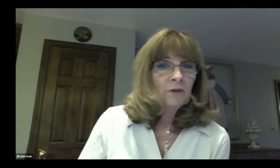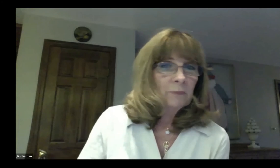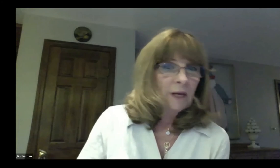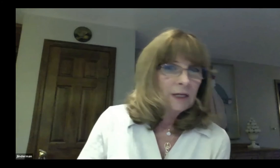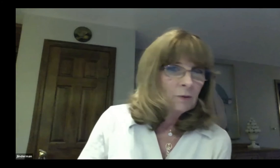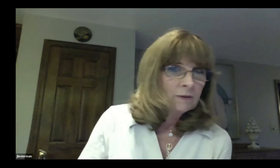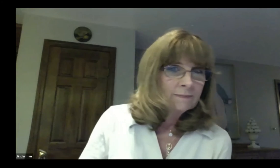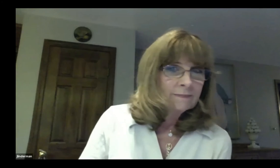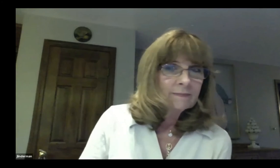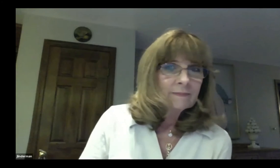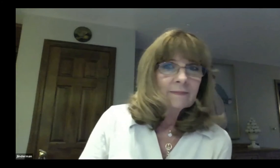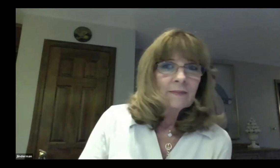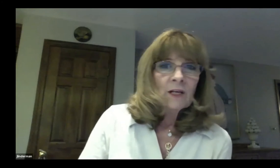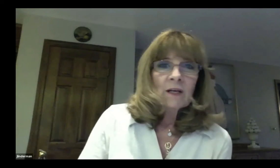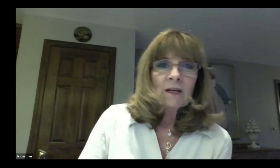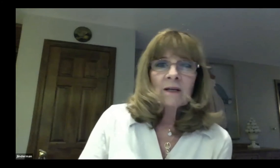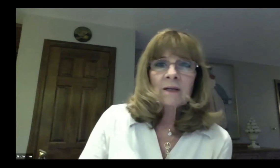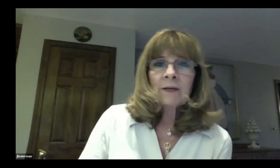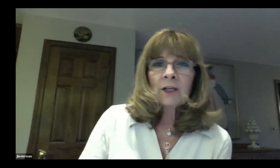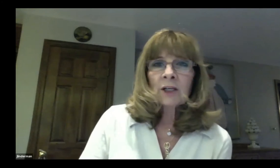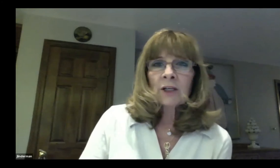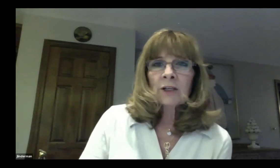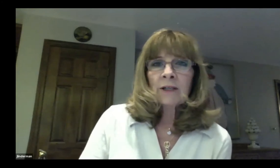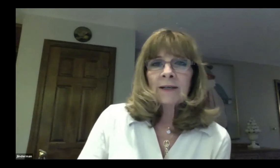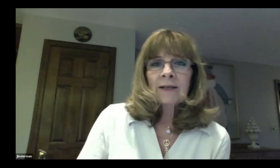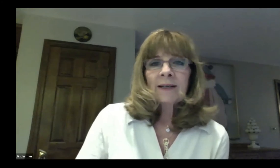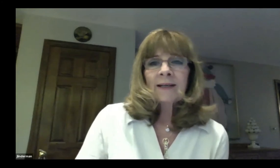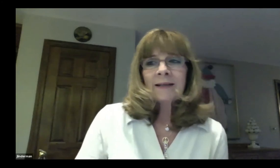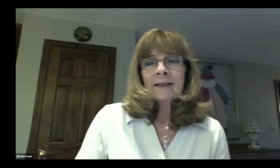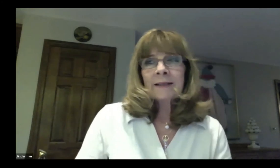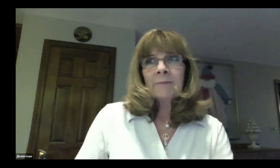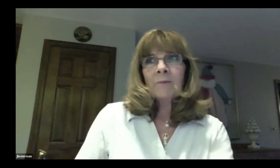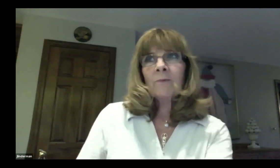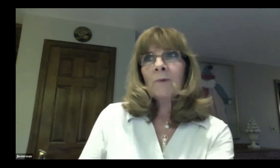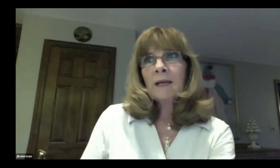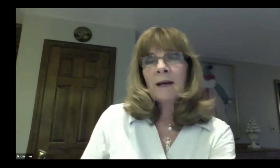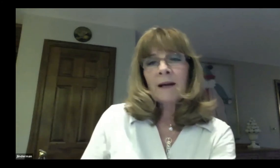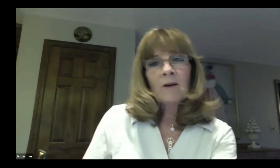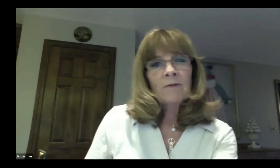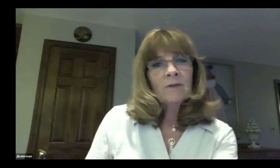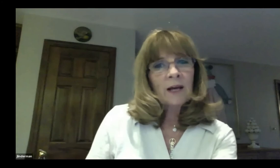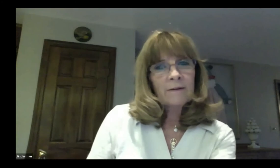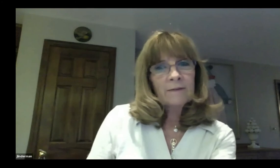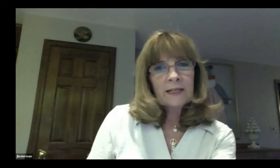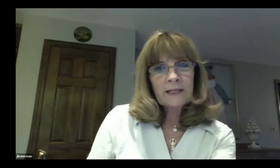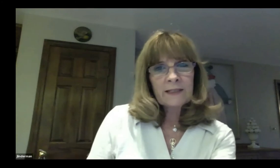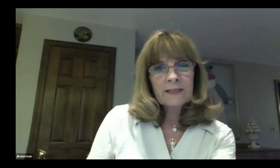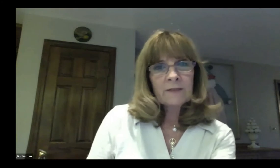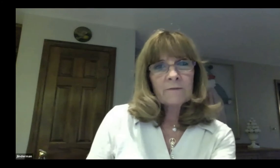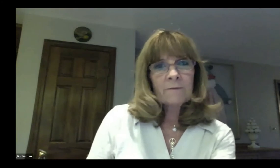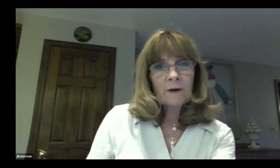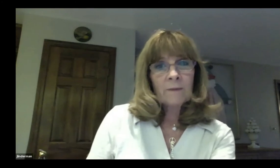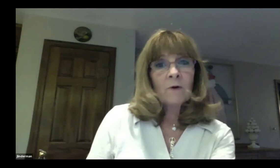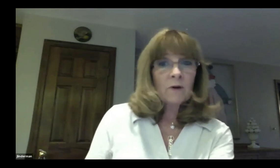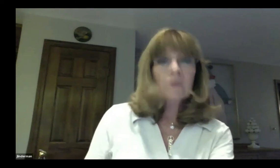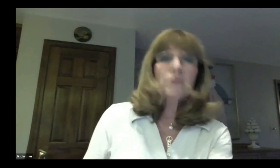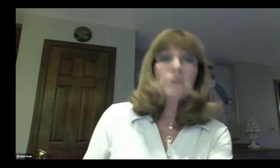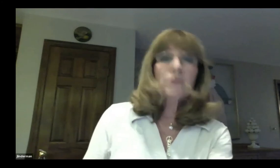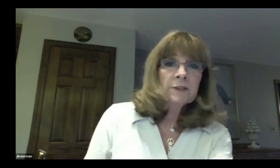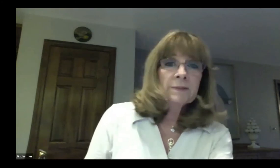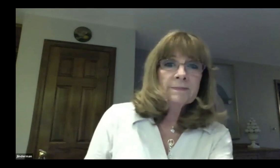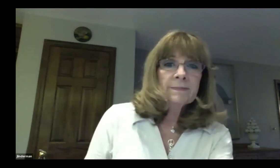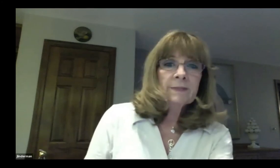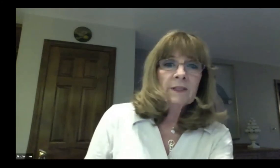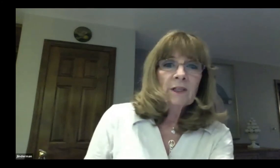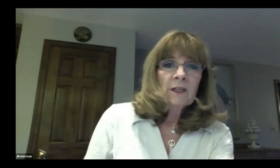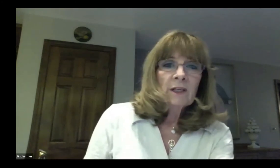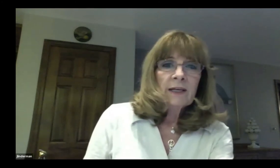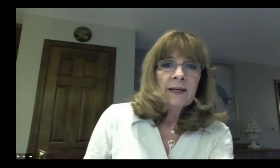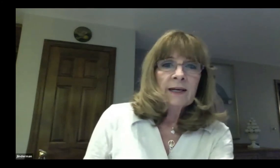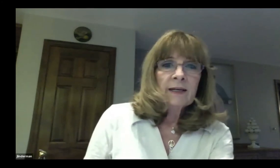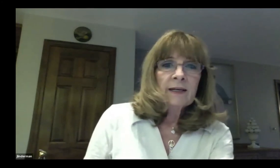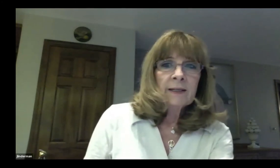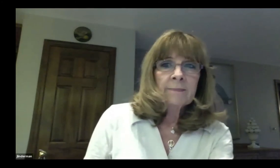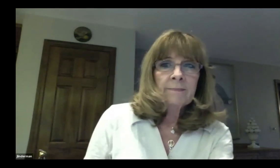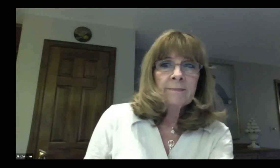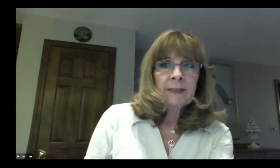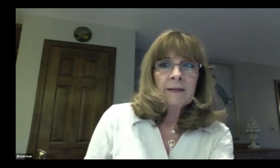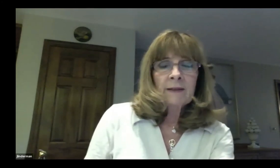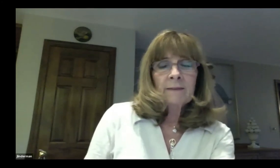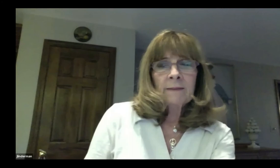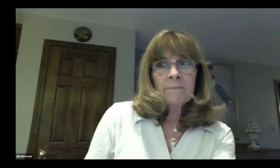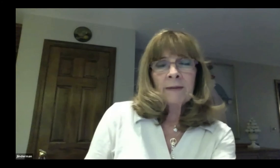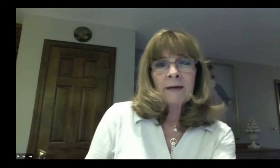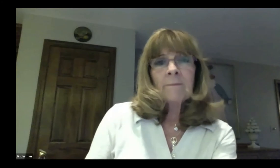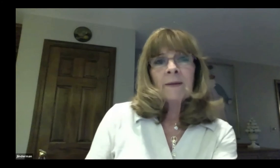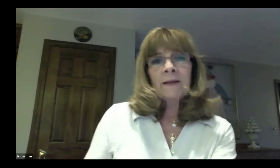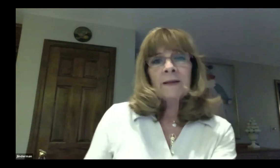manual occurred. We got an awful lot of kids from oral schools, and it might have been...